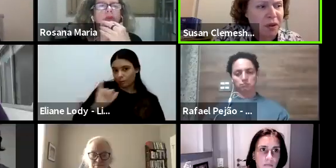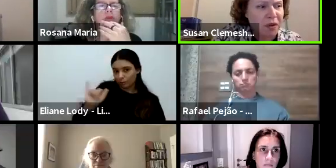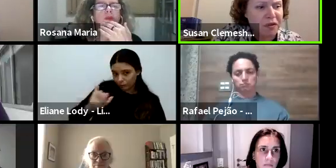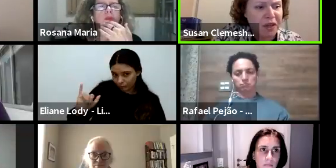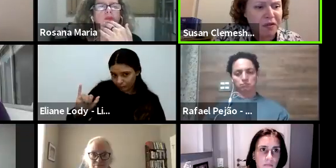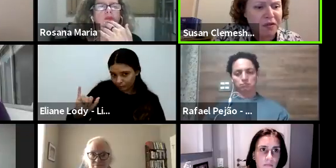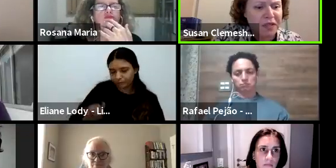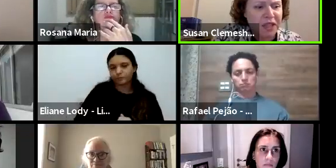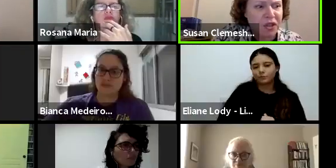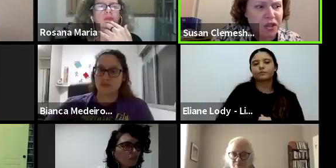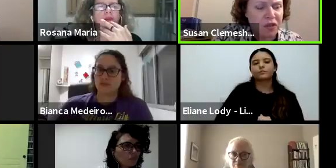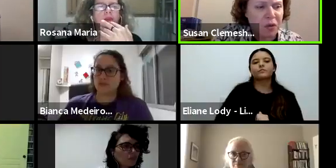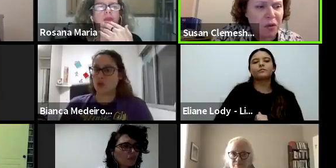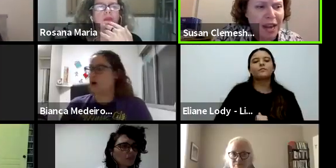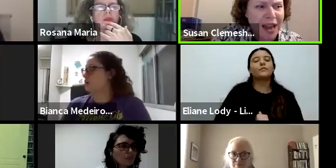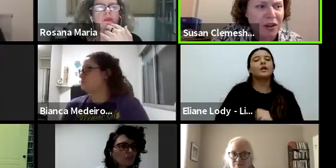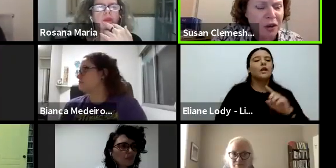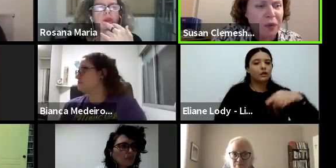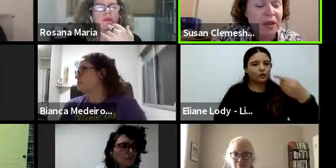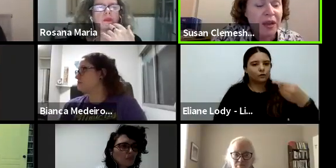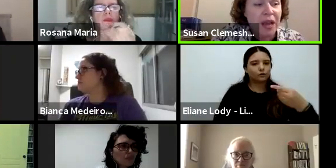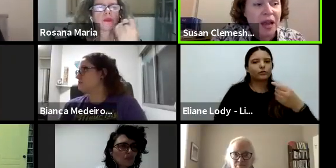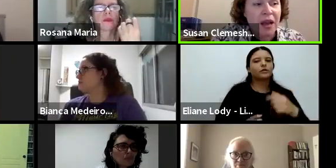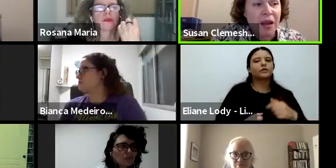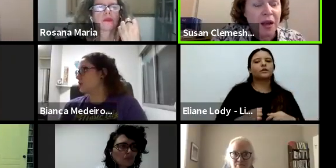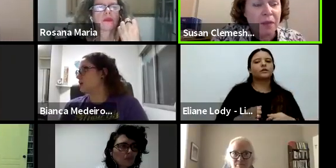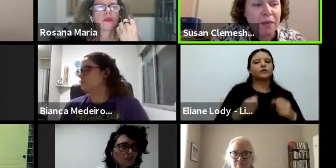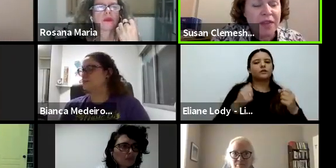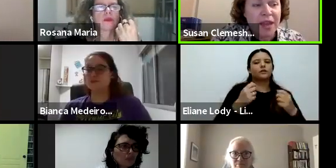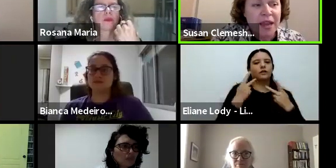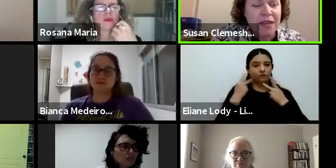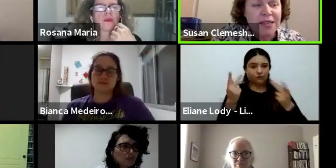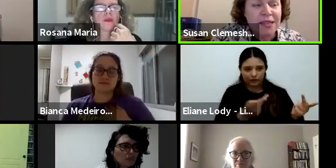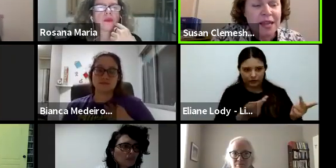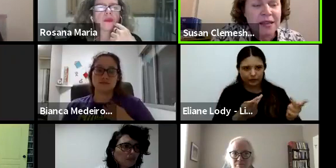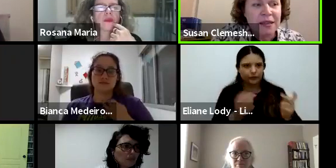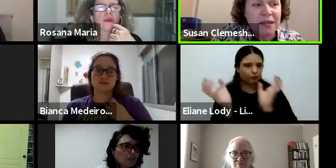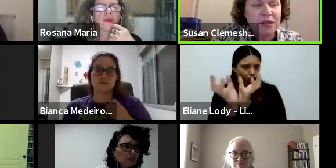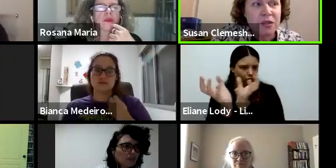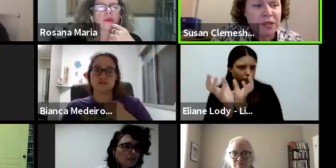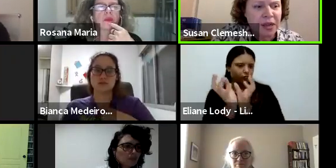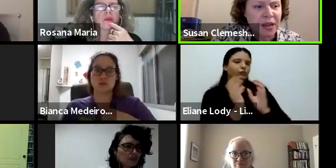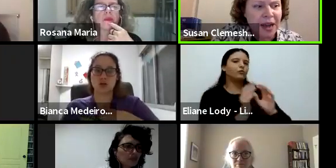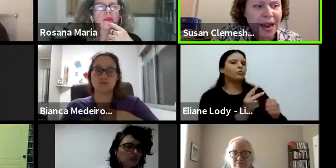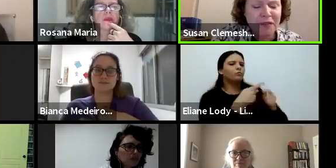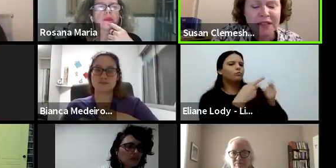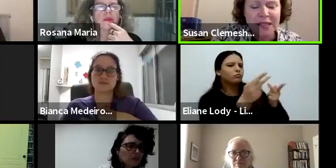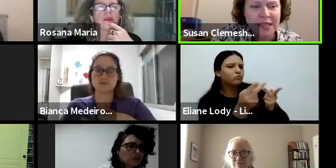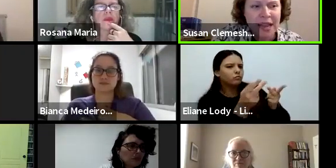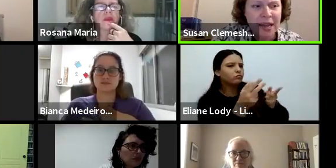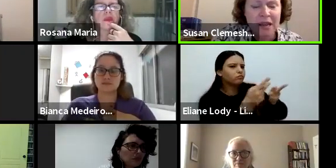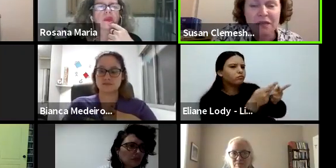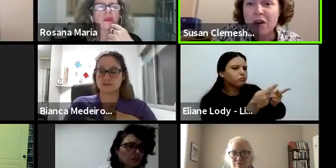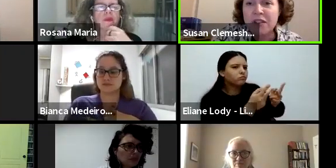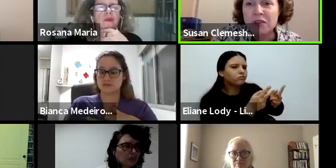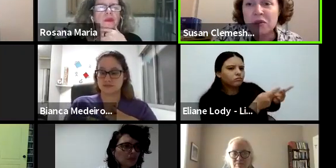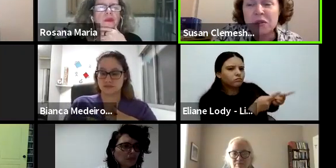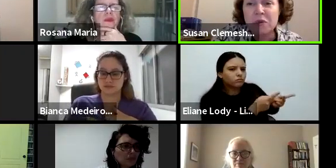And then toward. s the end of the visit with s the end of the visit with this group of teachers from Orlando group of teachers from Orlando. They, they said.